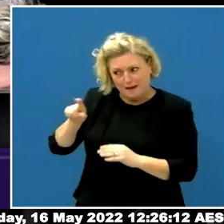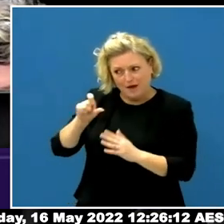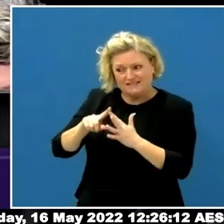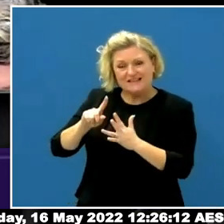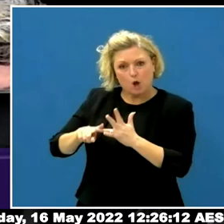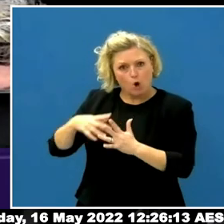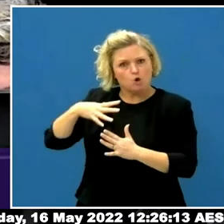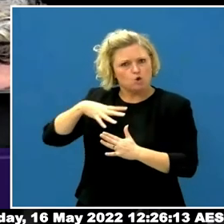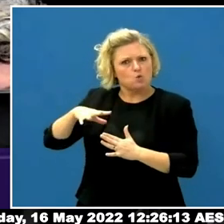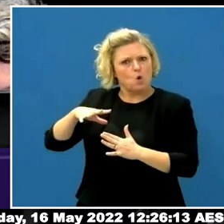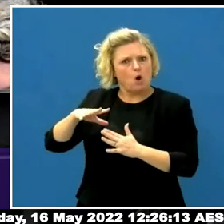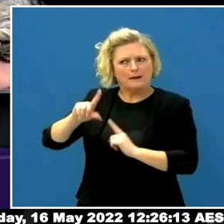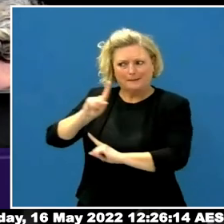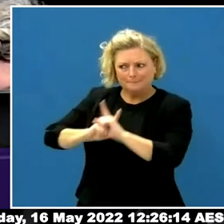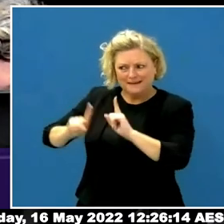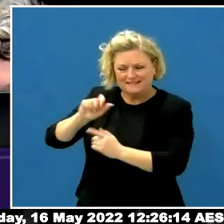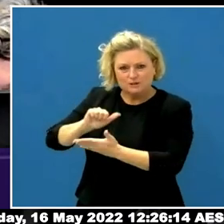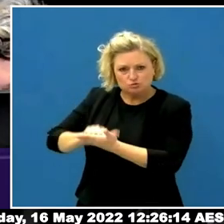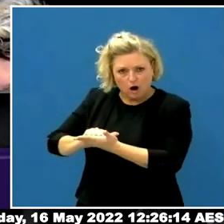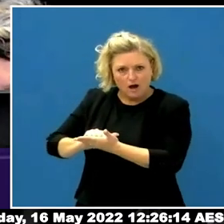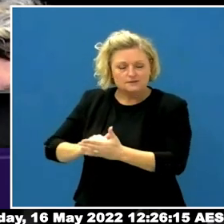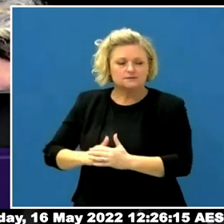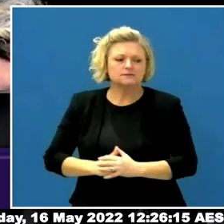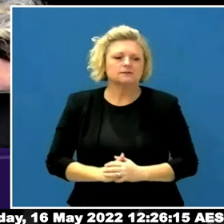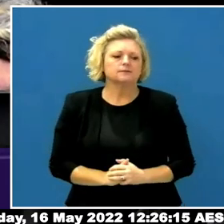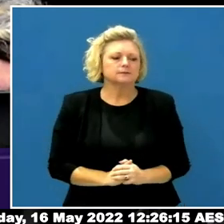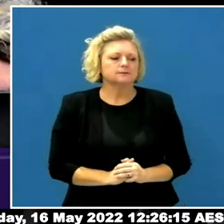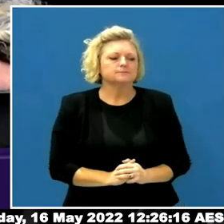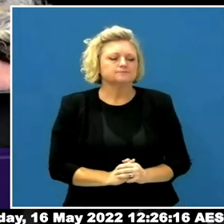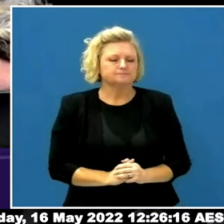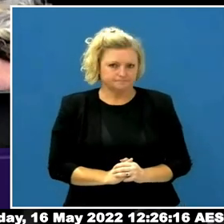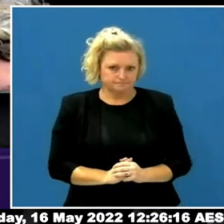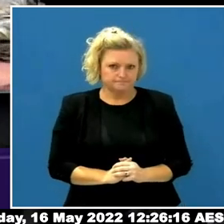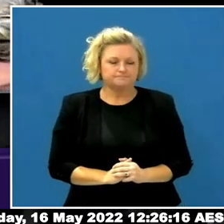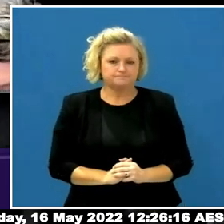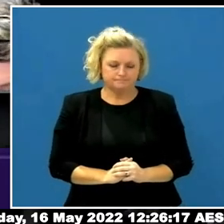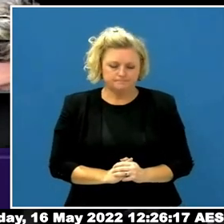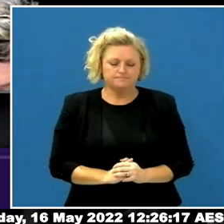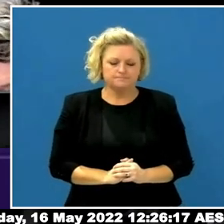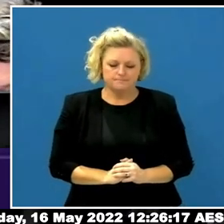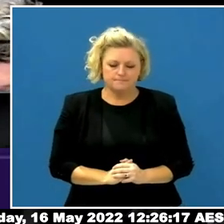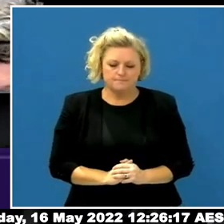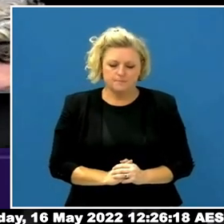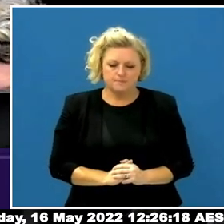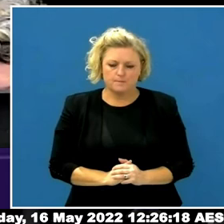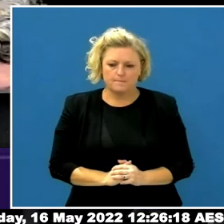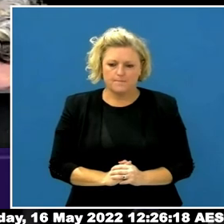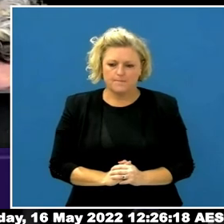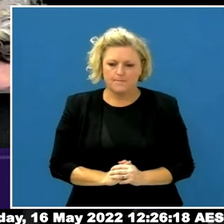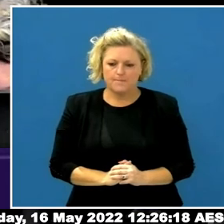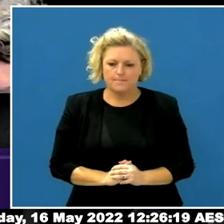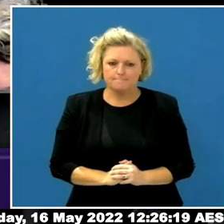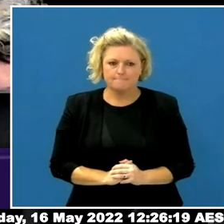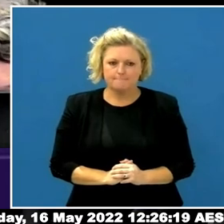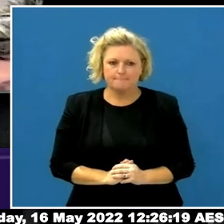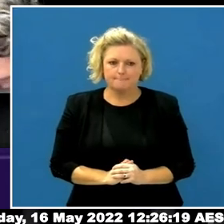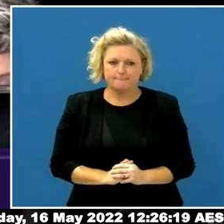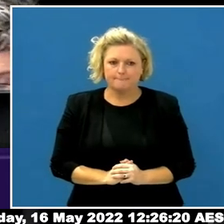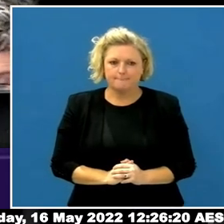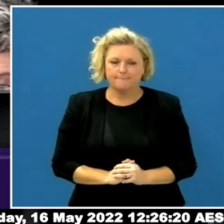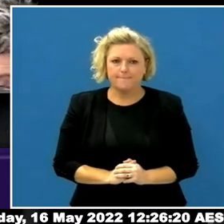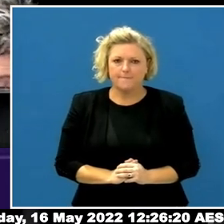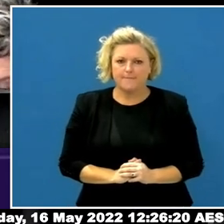The meeting you had, does this assist